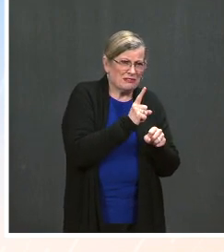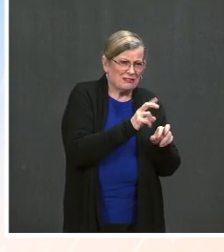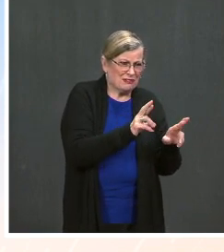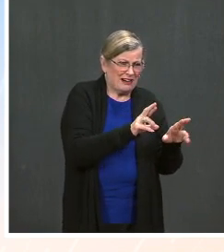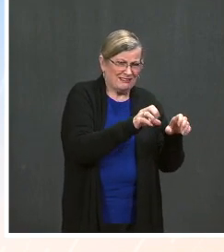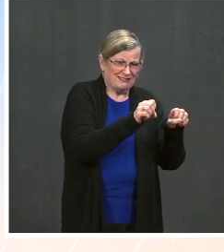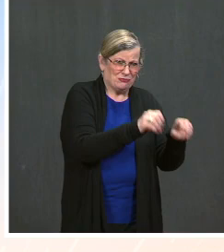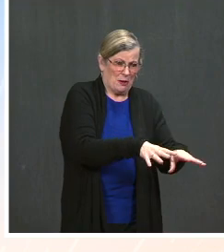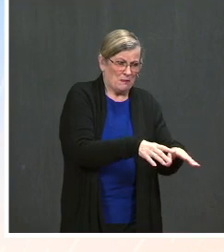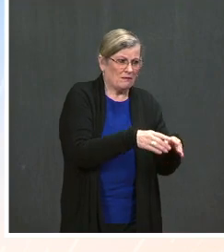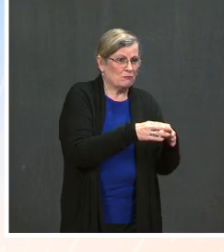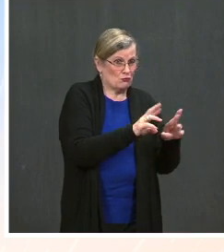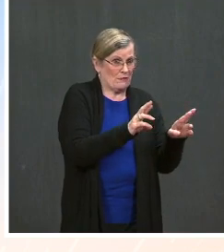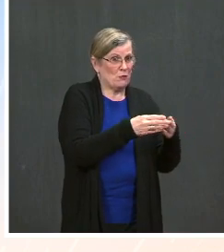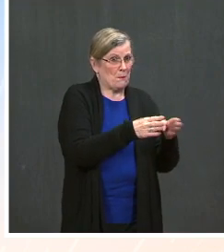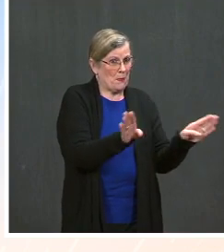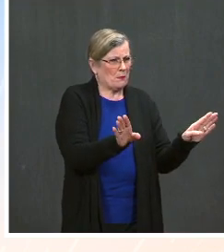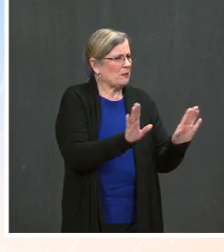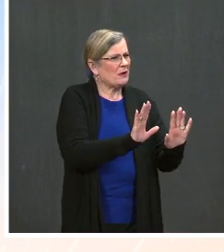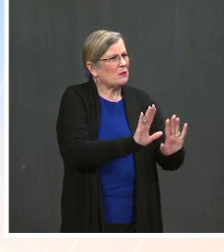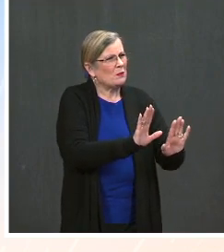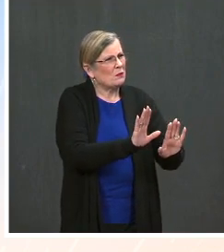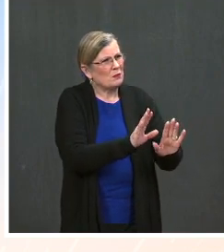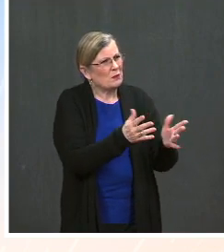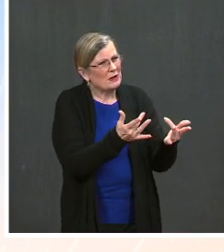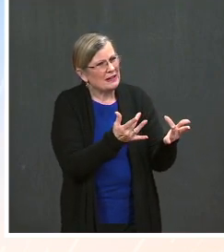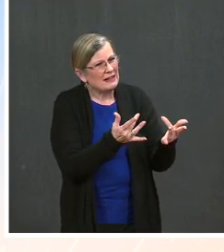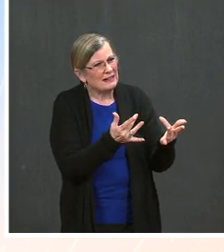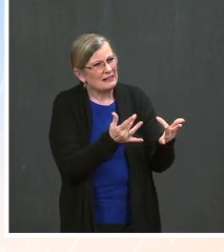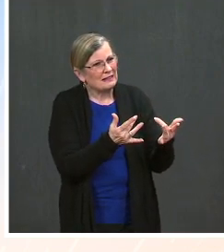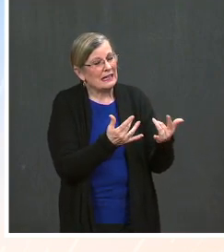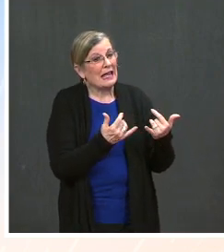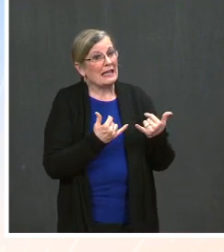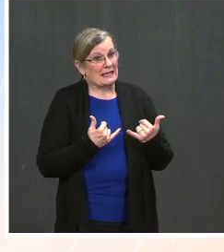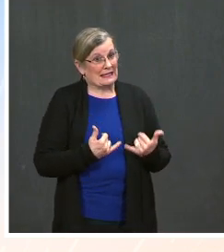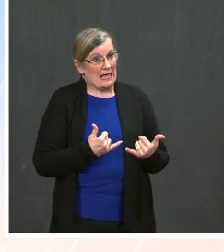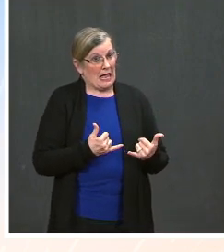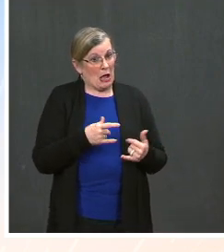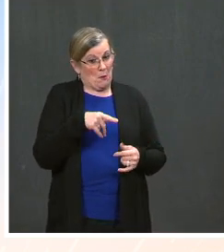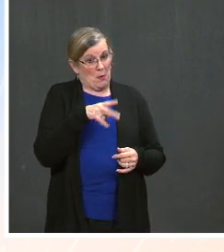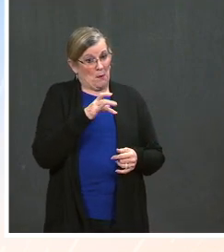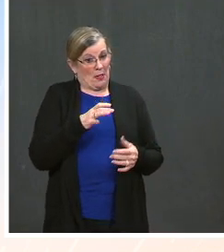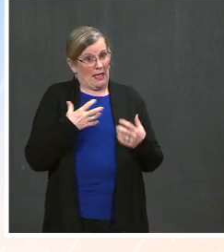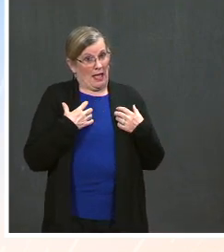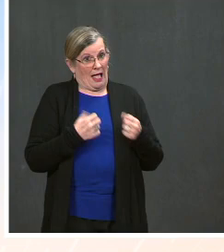We don't view the observation of public health guidelines as a political step;